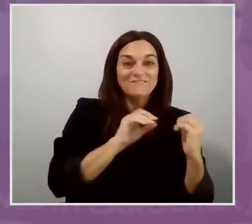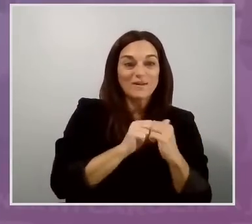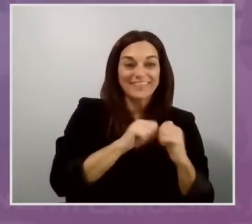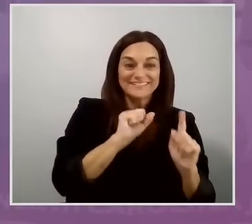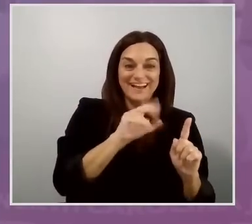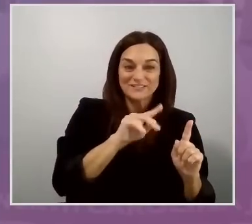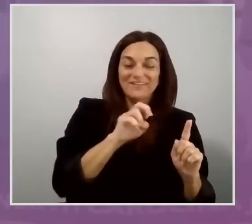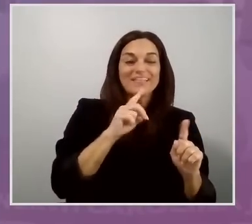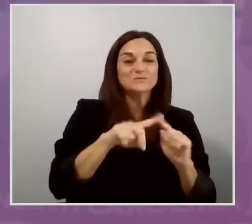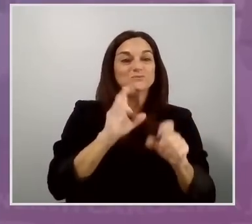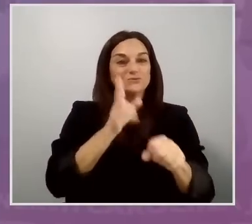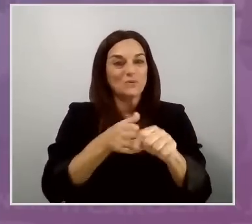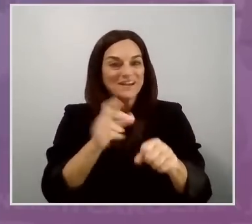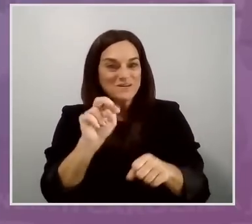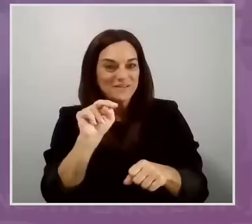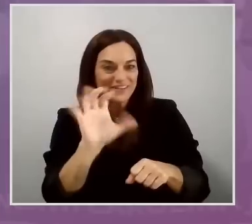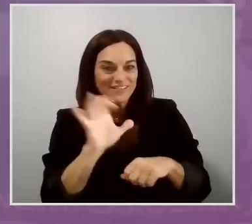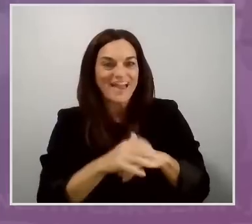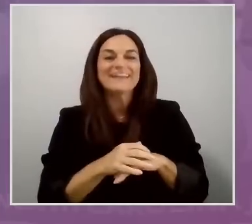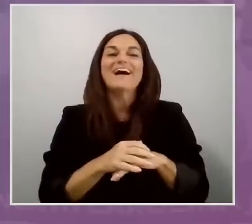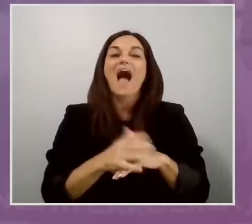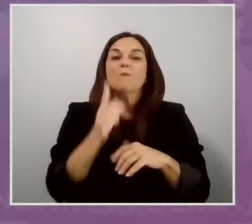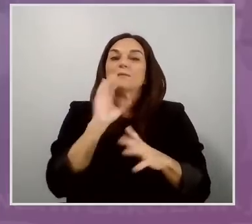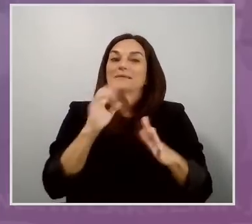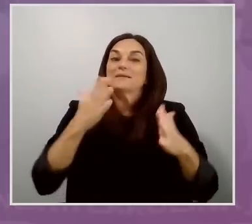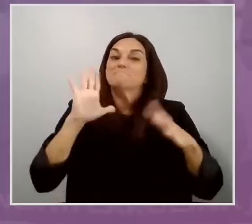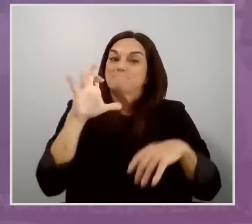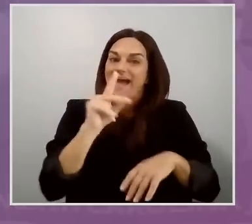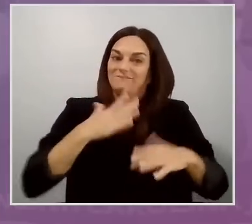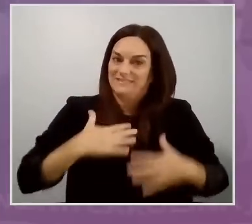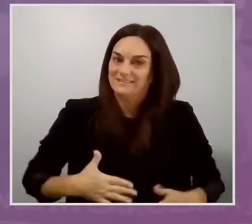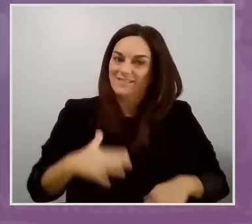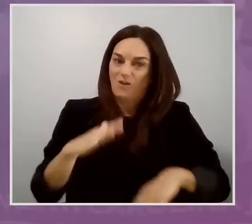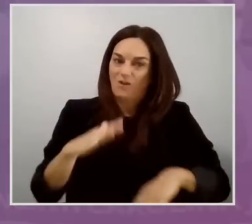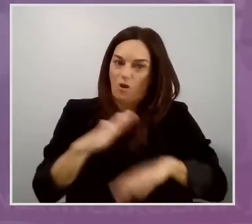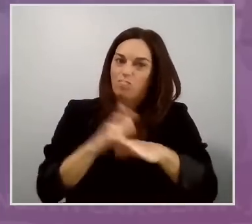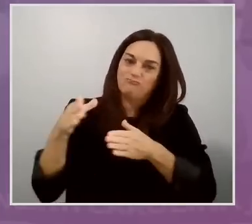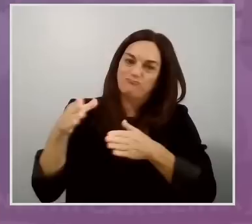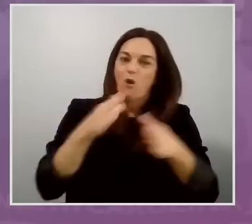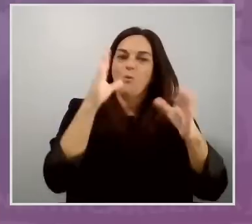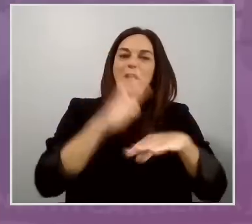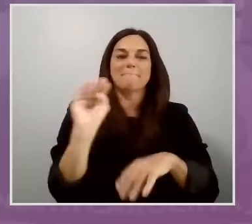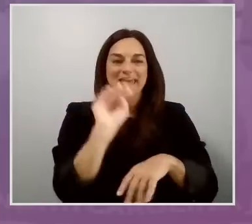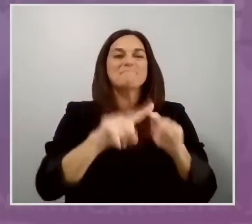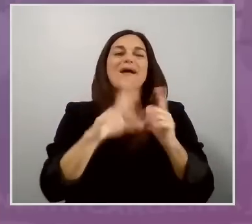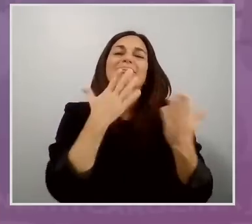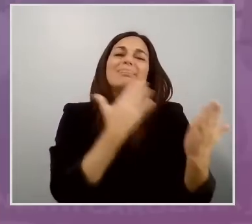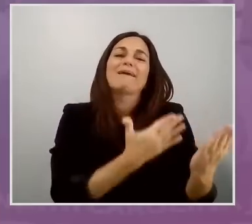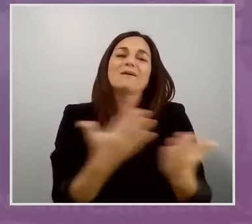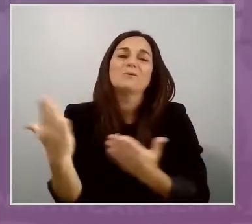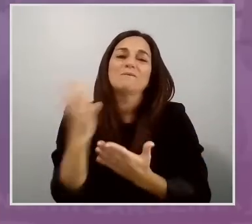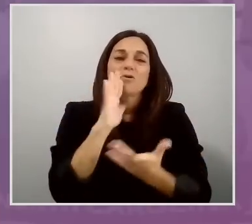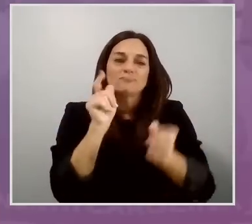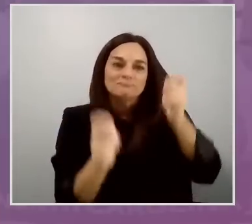AS YOU CAN SEE. I JUST LEFT WISCONSIN TO JOIN YOU IN NORTH CAROLINA. AND I'LL BE BACK PHYSICALLY ON